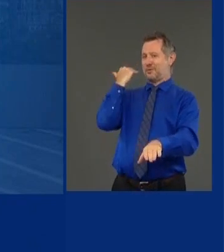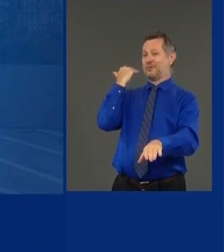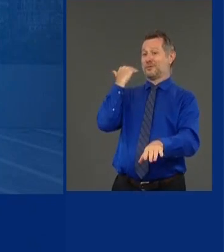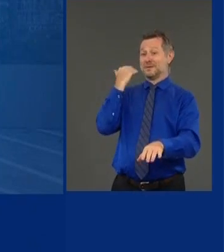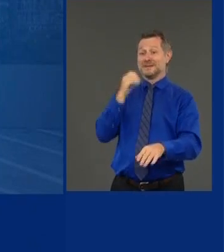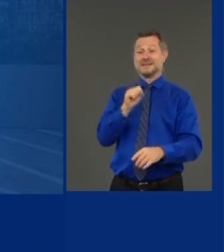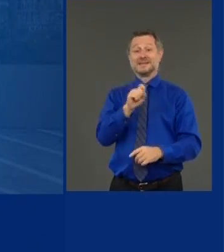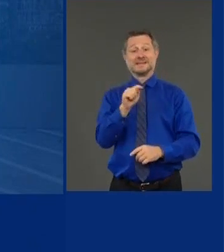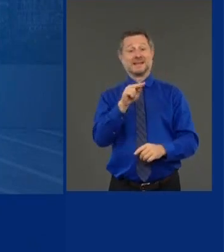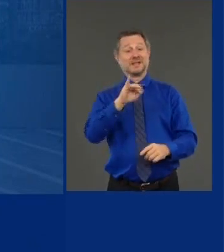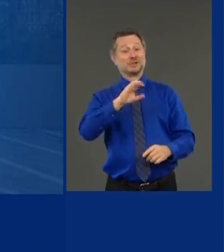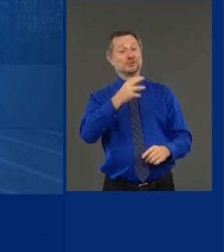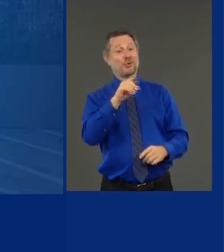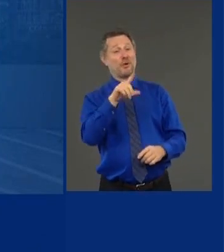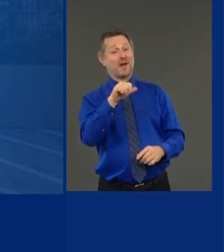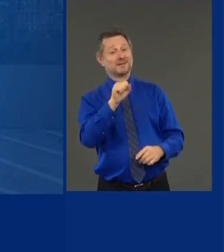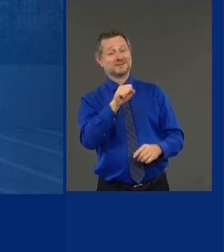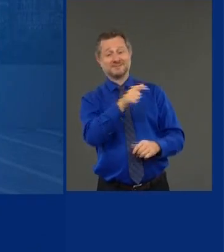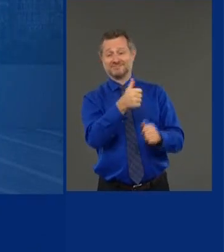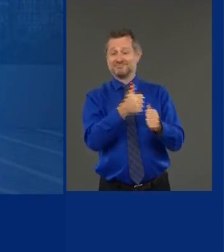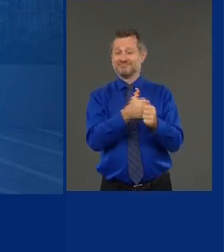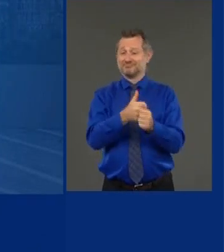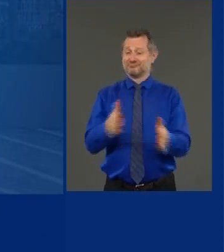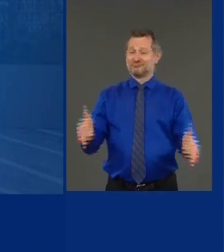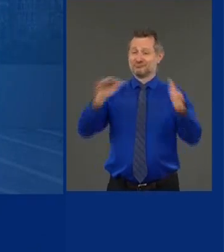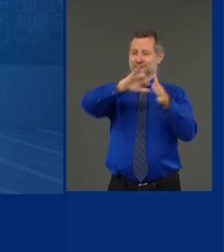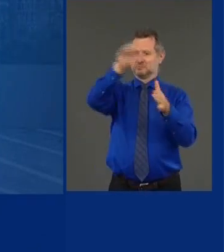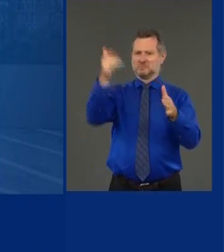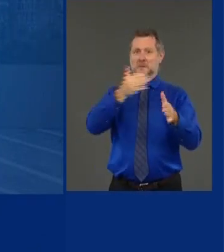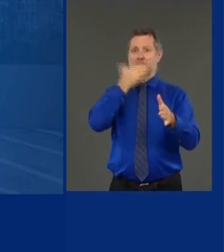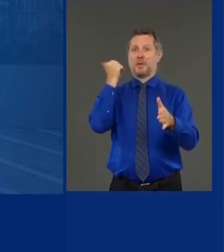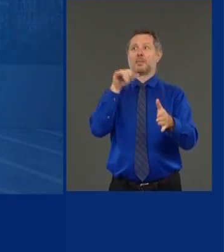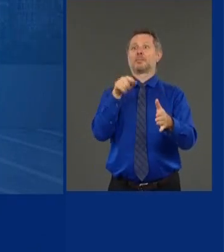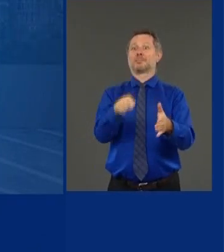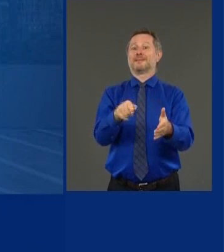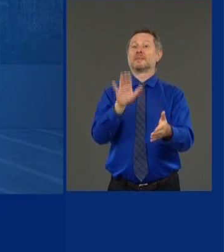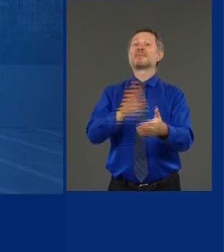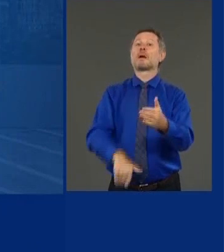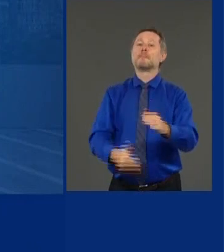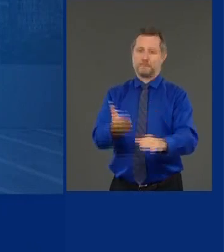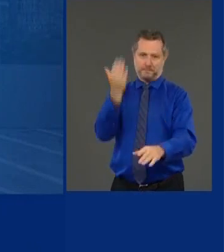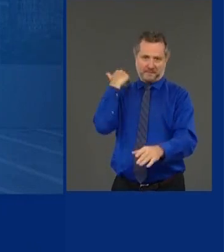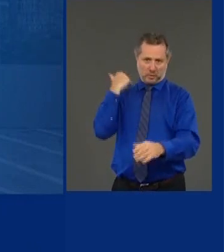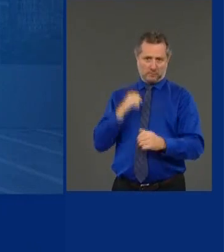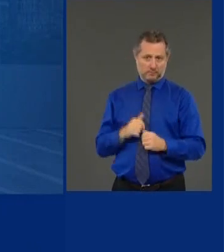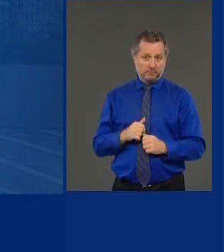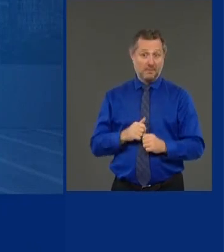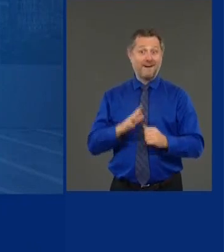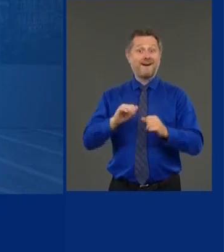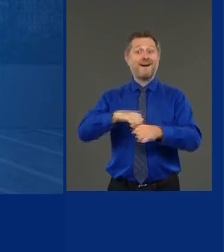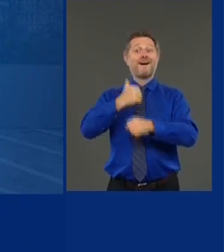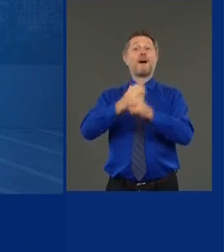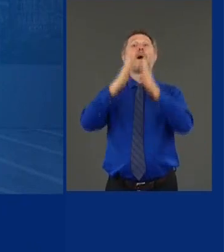WE CAN BUILD BACK. AND WE CAN BUILD BACK BETTER. ST. NICHOLAS IS BETTER THAN THE